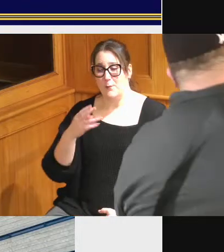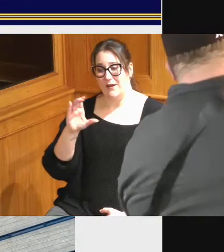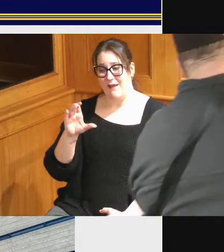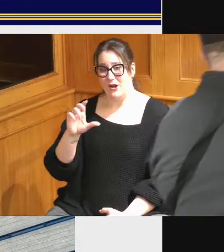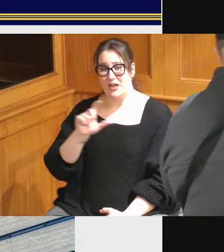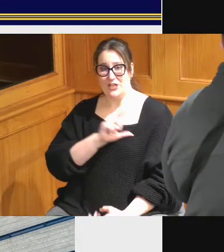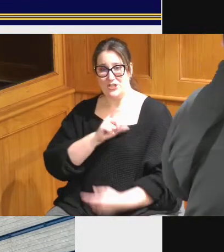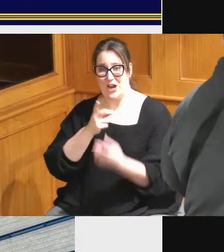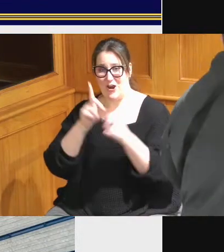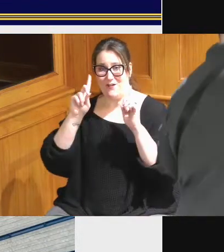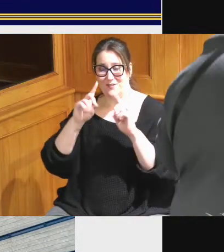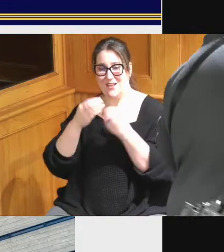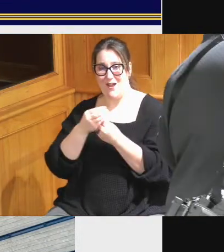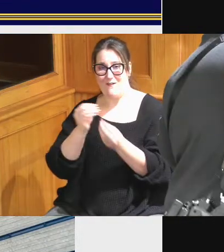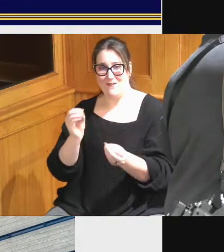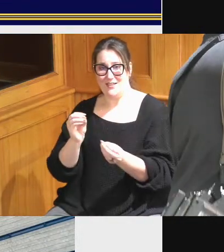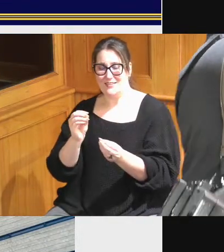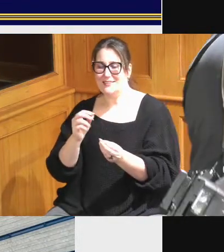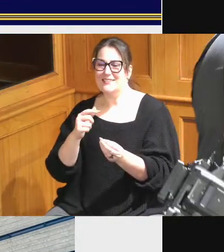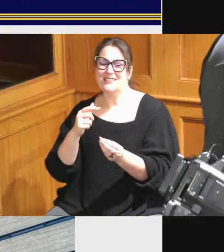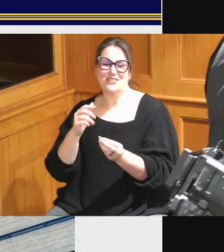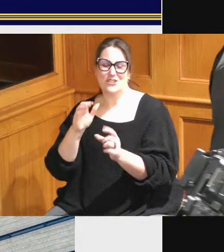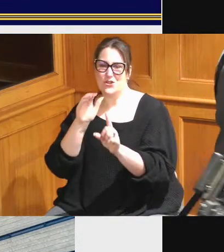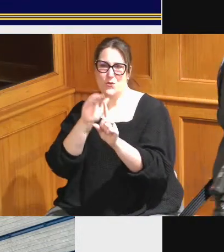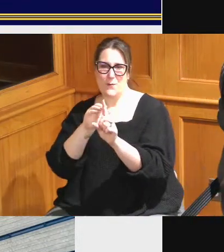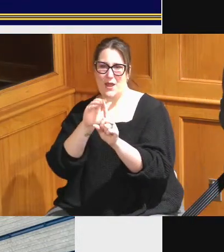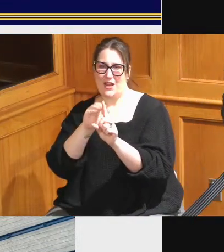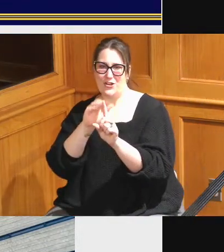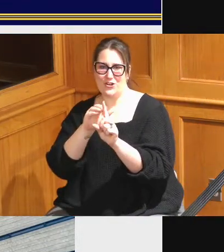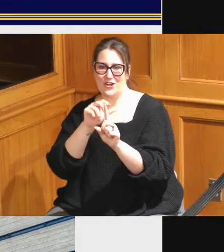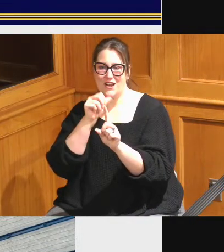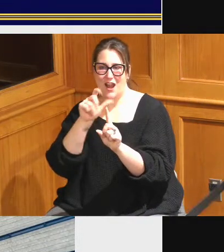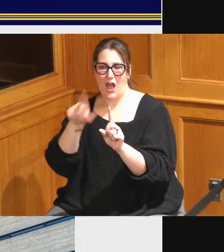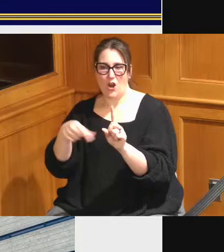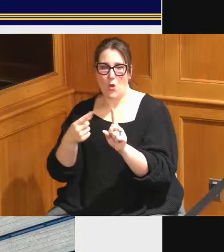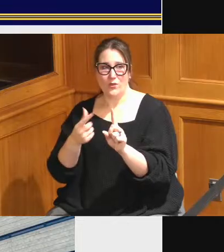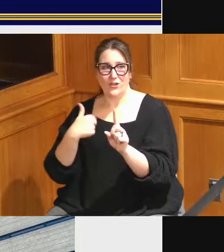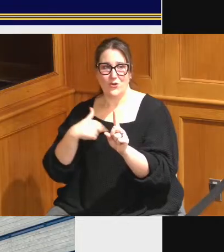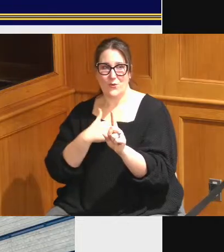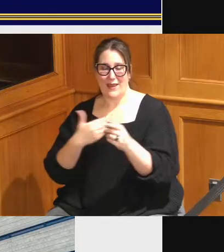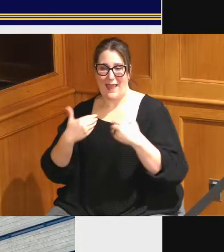Of course, this is just a reminder that you know, not only do we have law enforcement,